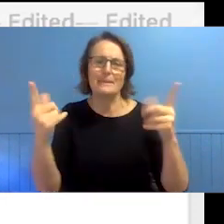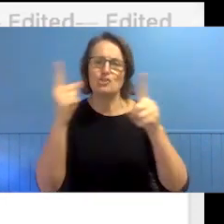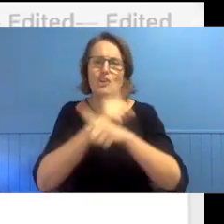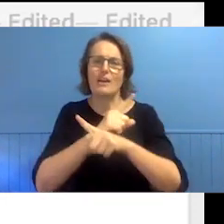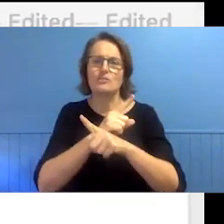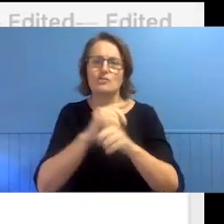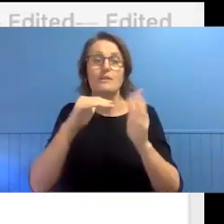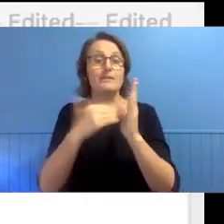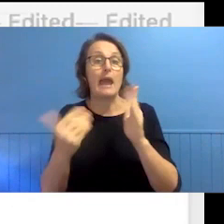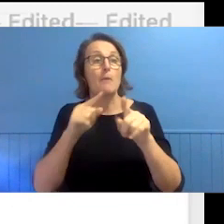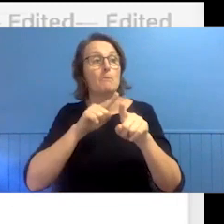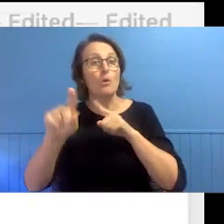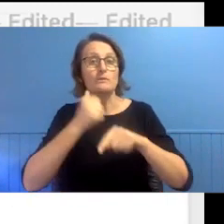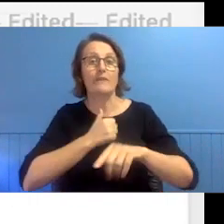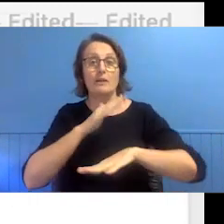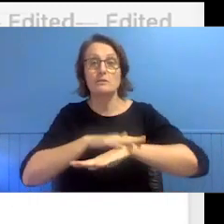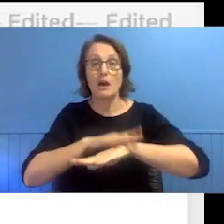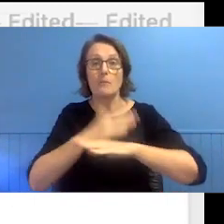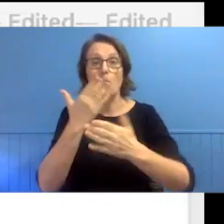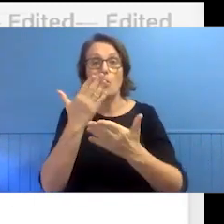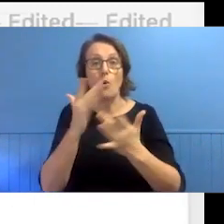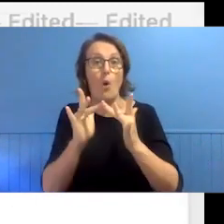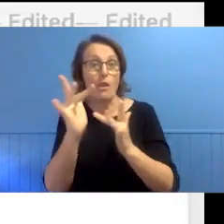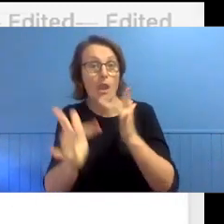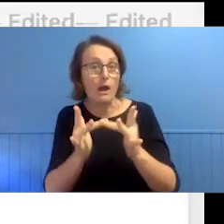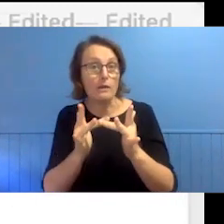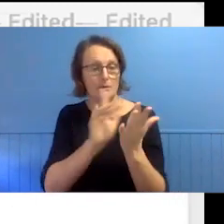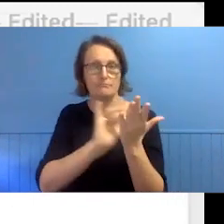online is via our mobiles. And that's been kind of steadily growing